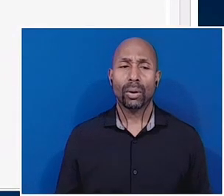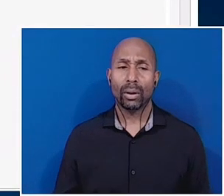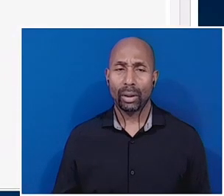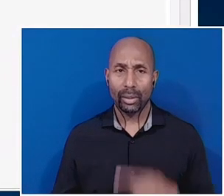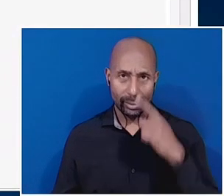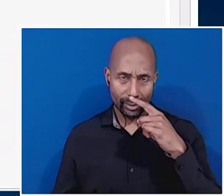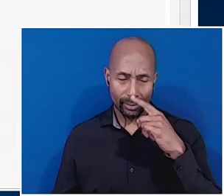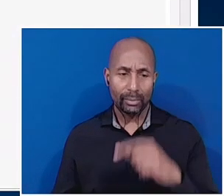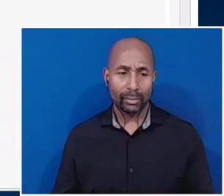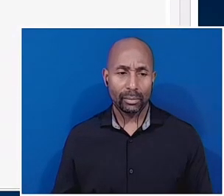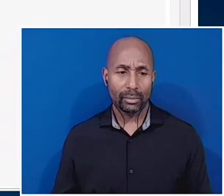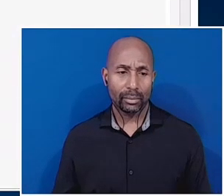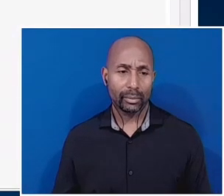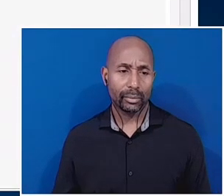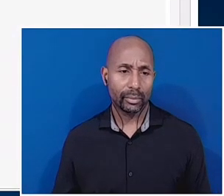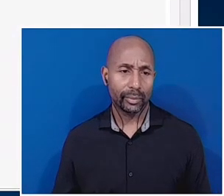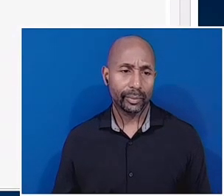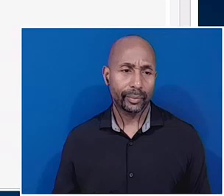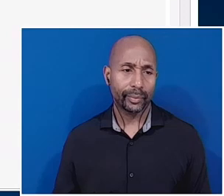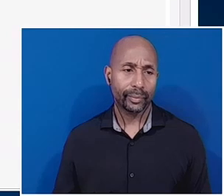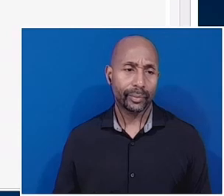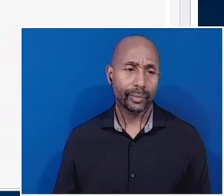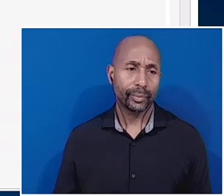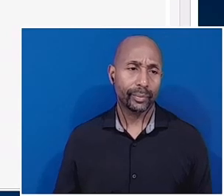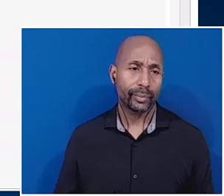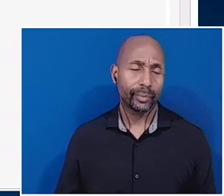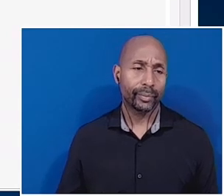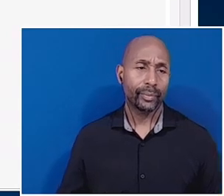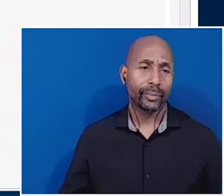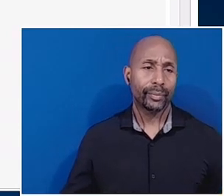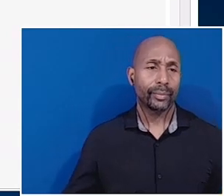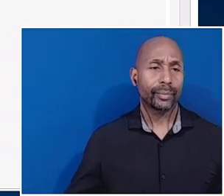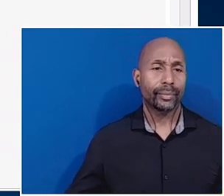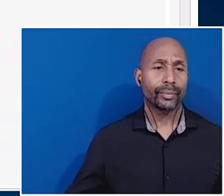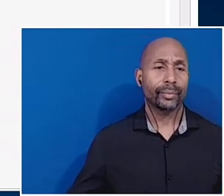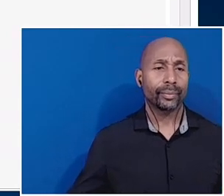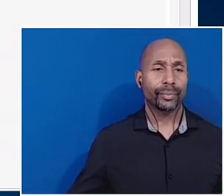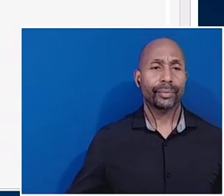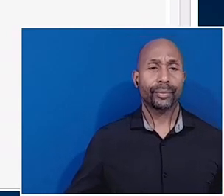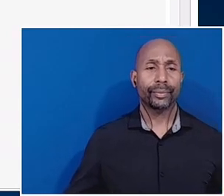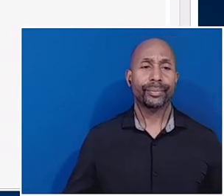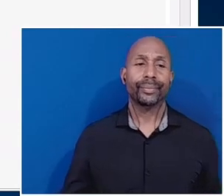The- this language is complicated in that